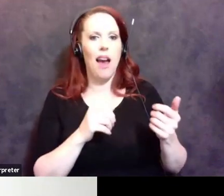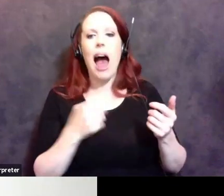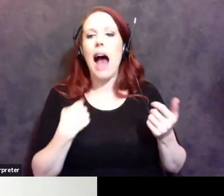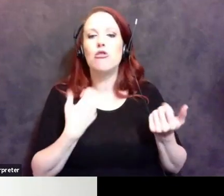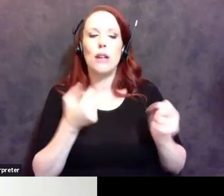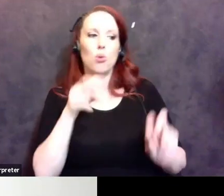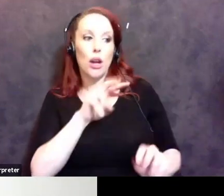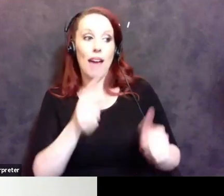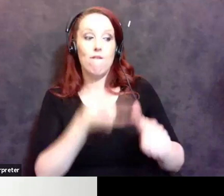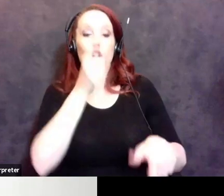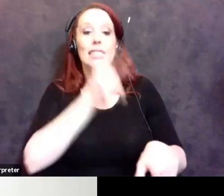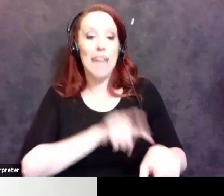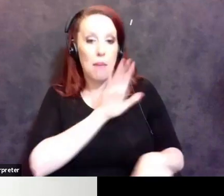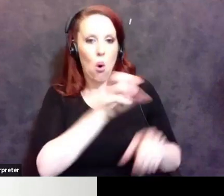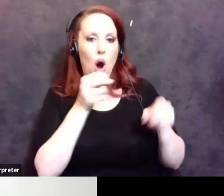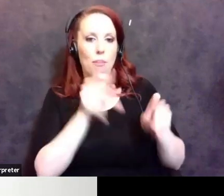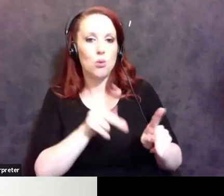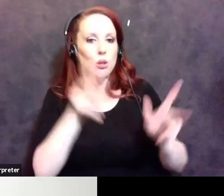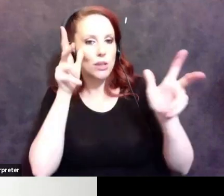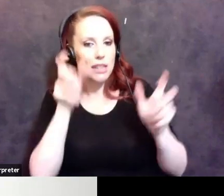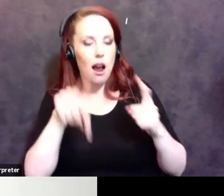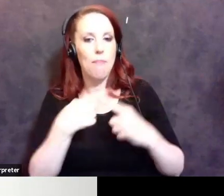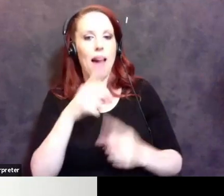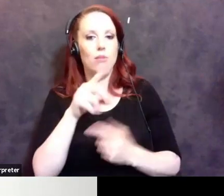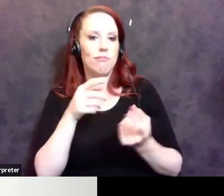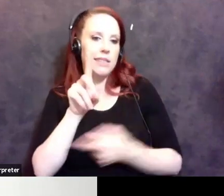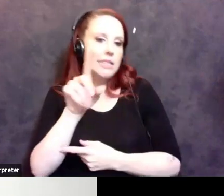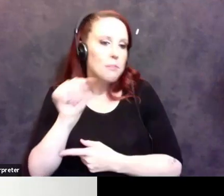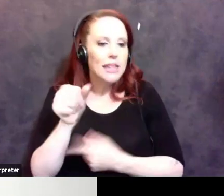first time many of your listeners are learning about disability for the first time, how can